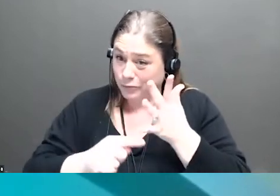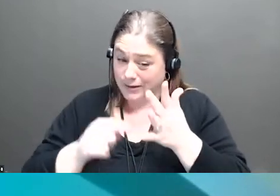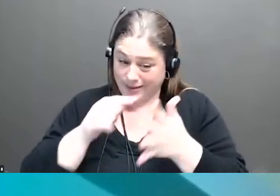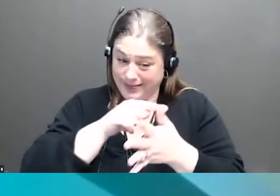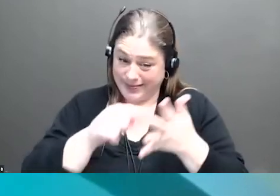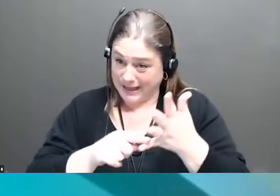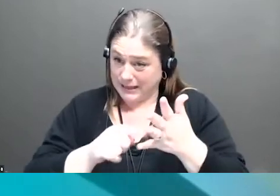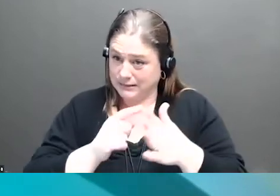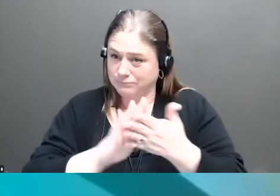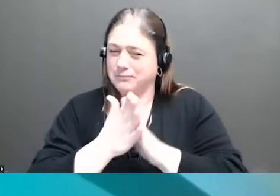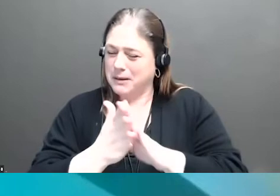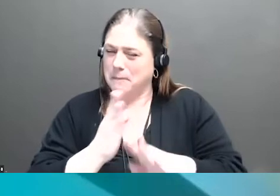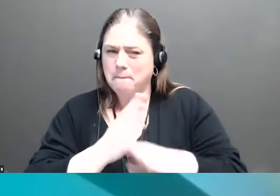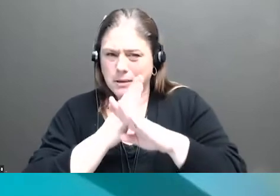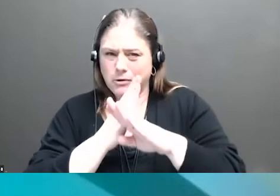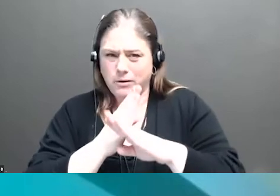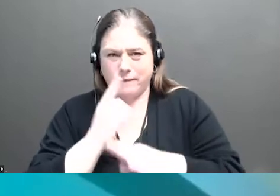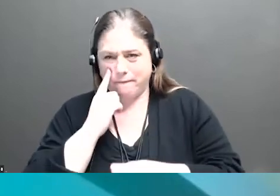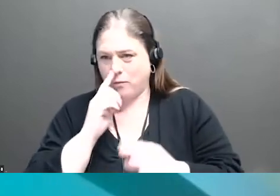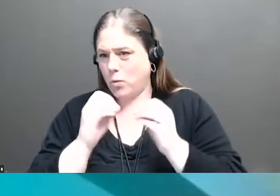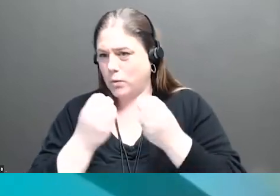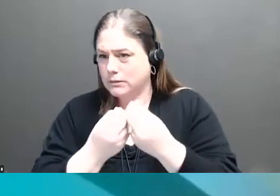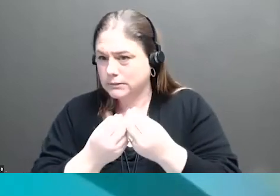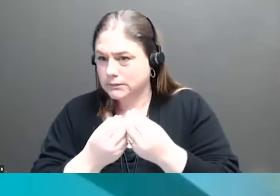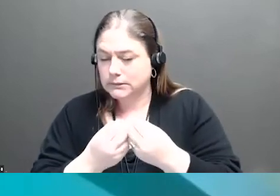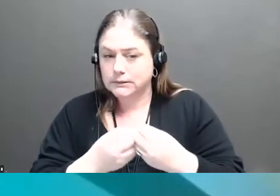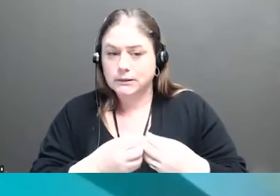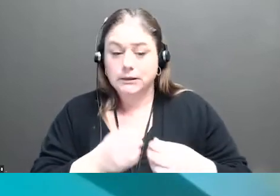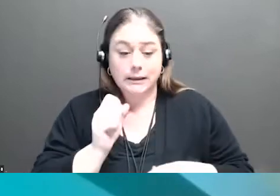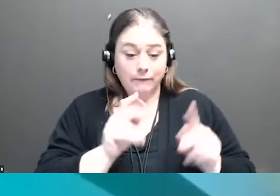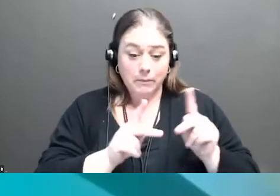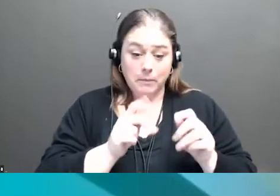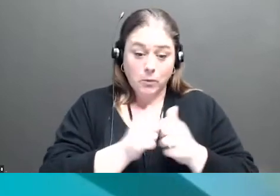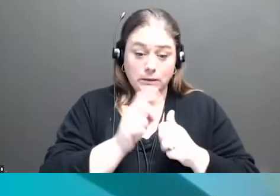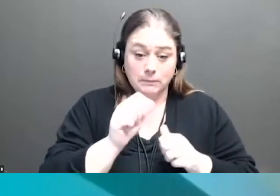Organizations representative or run by people with disabilities may not